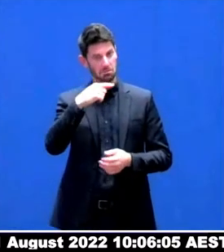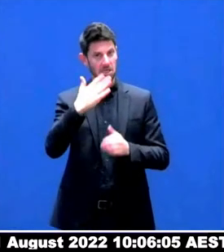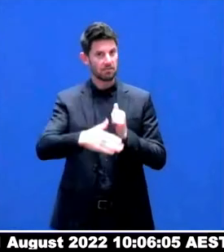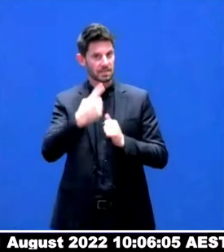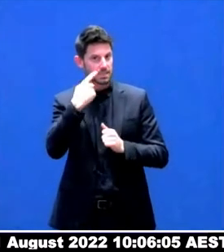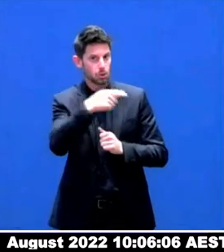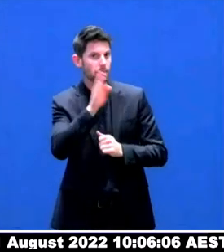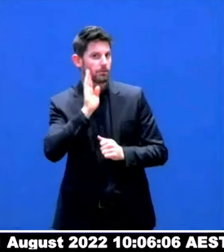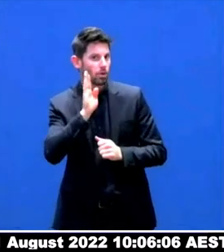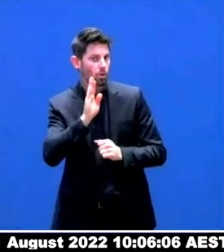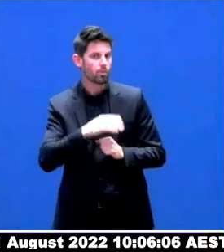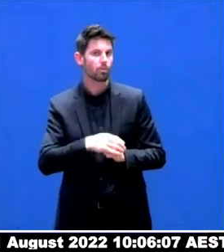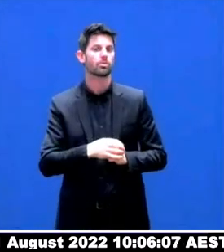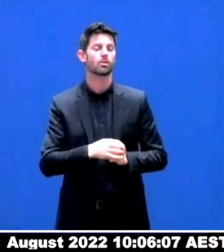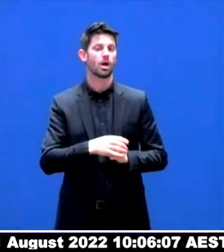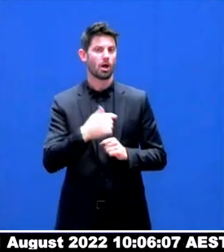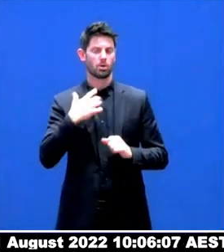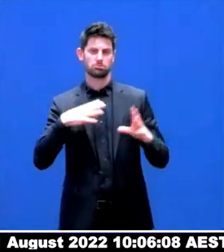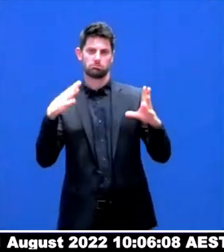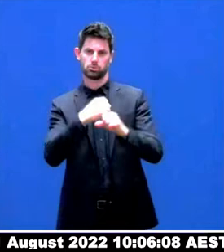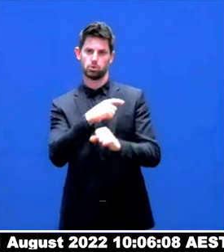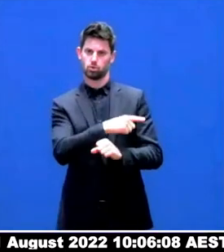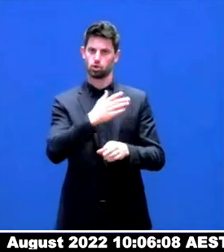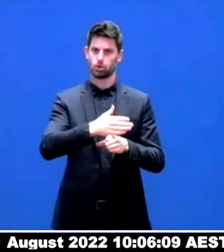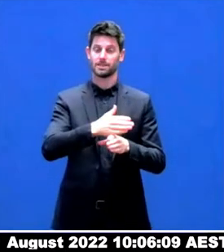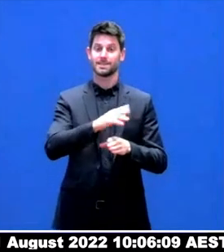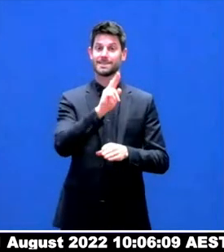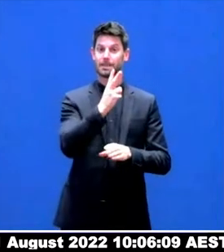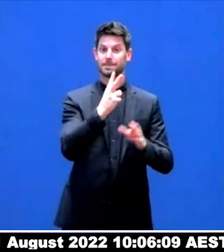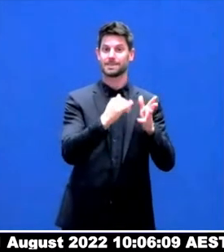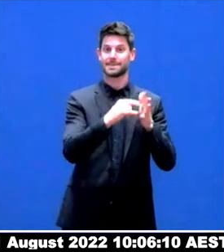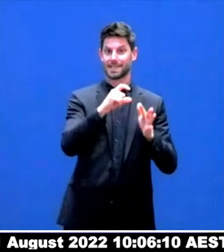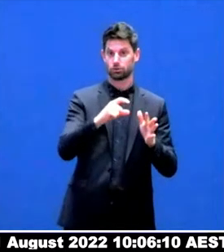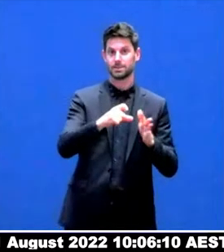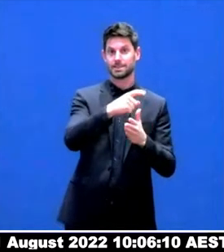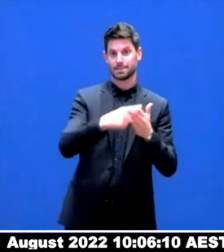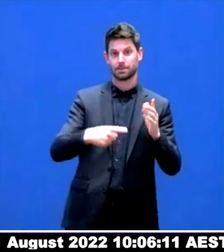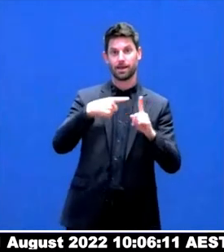the first time you hold the role of Deputy Secretary, Disability and Carers in the